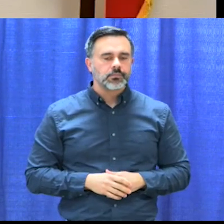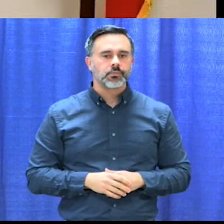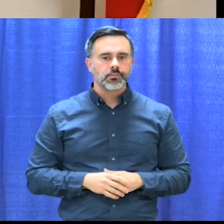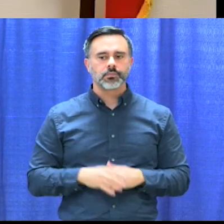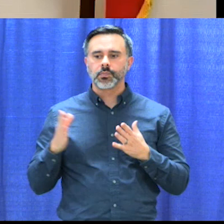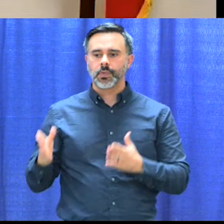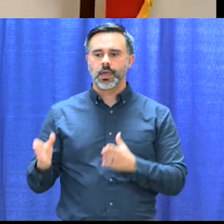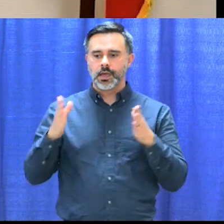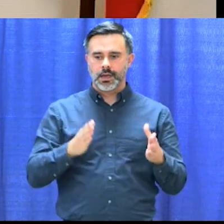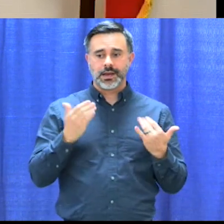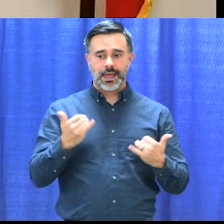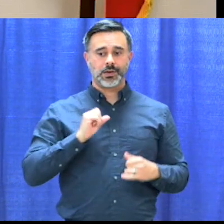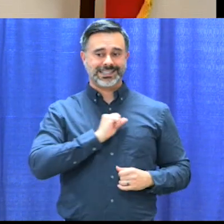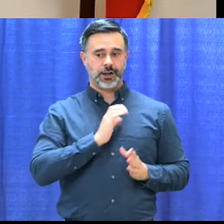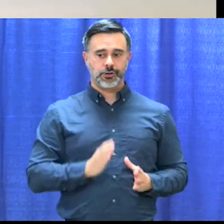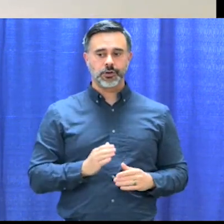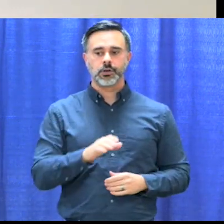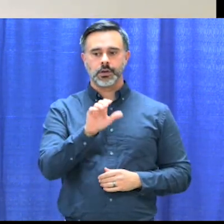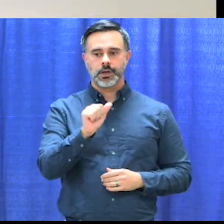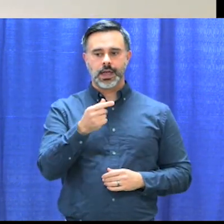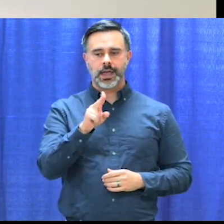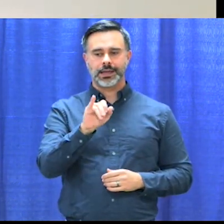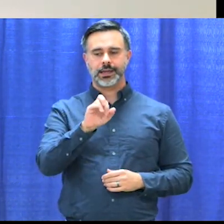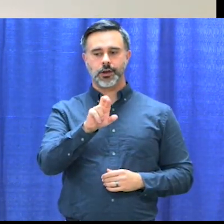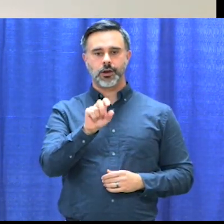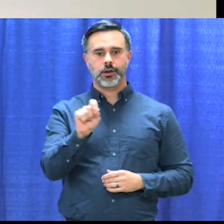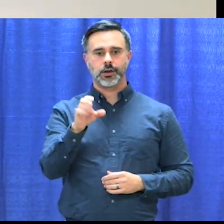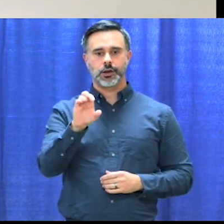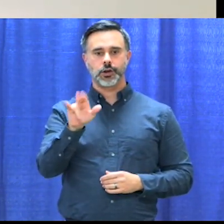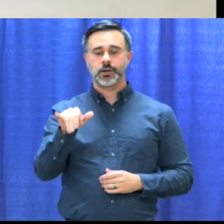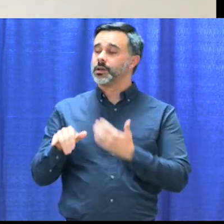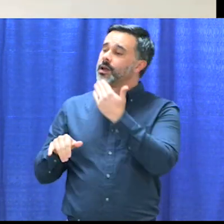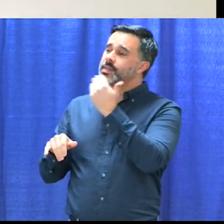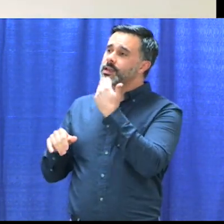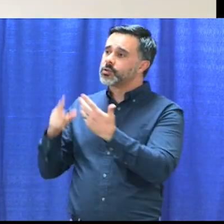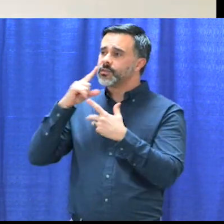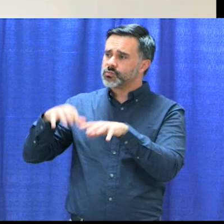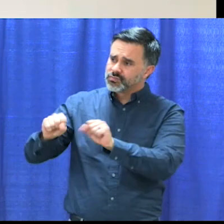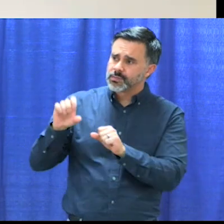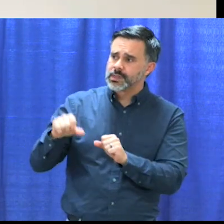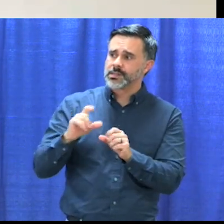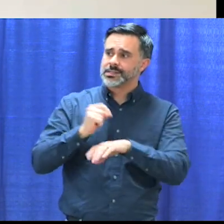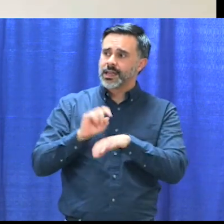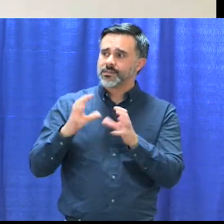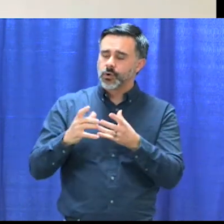[Assemblymember Cecilia Aguiar Curry speaking] Great thank you. Thank you, Superintendent Thurmond, for forming this task force to work on closing the educational